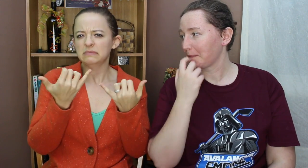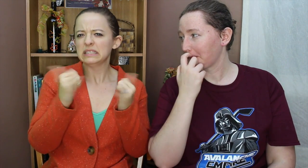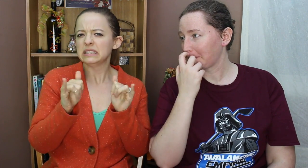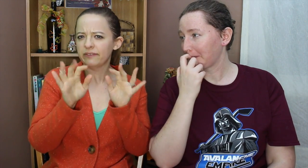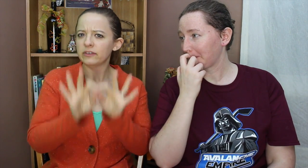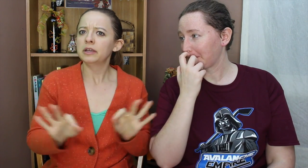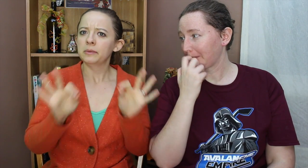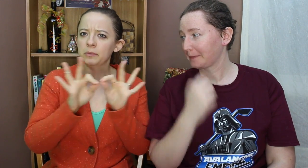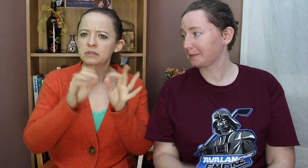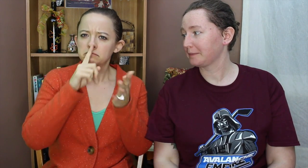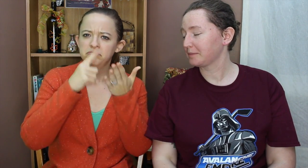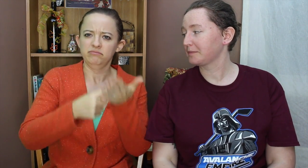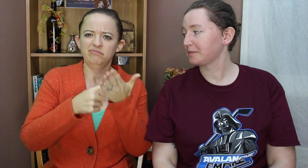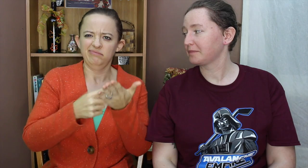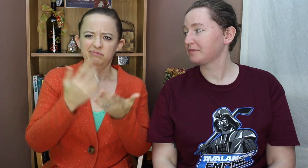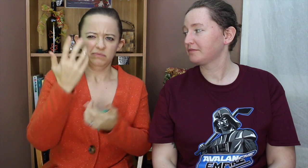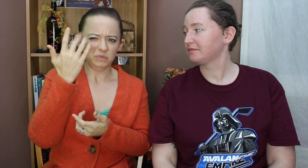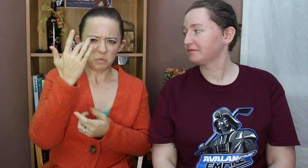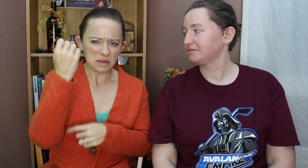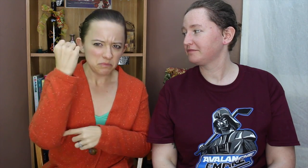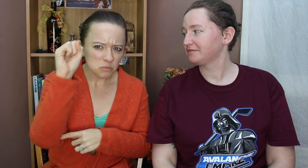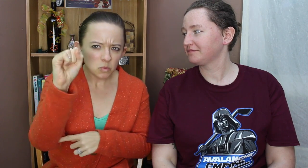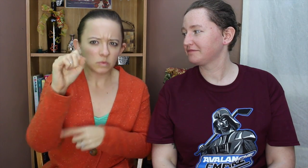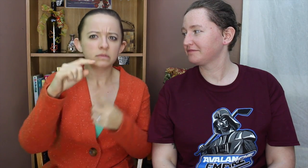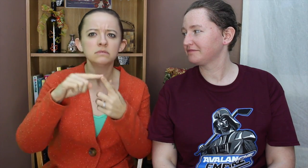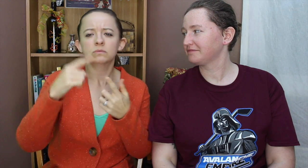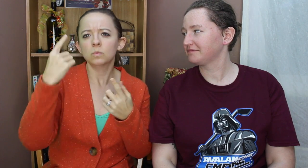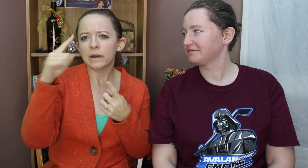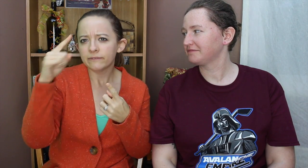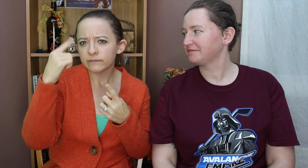weekend. [Jill] Right but it's still very important to discuss you know